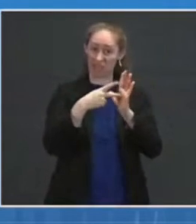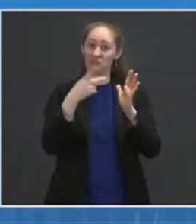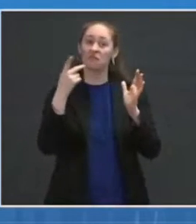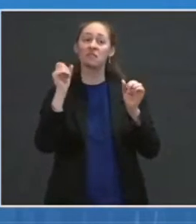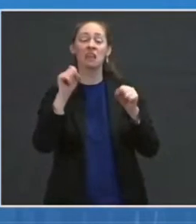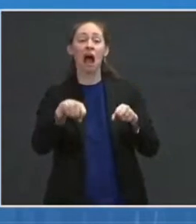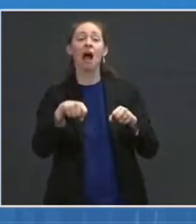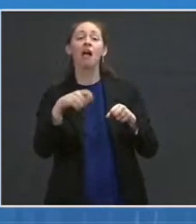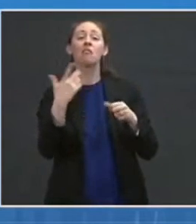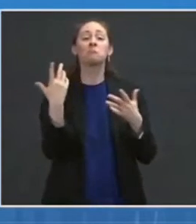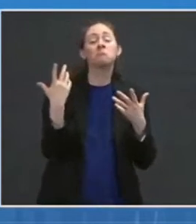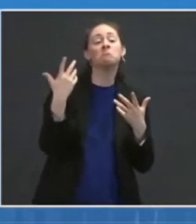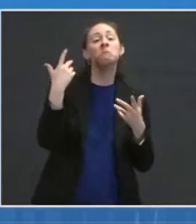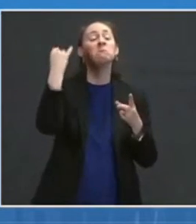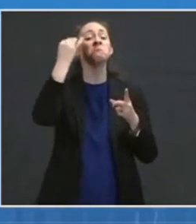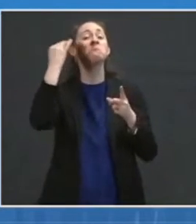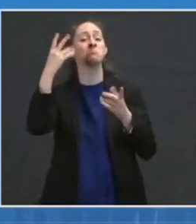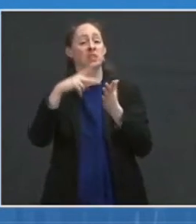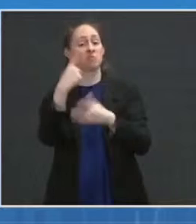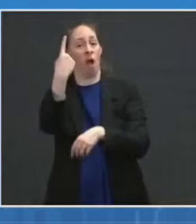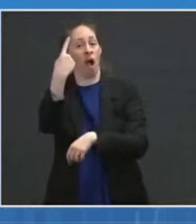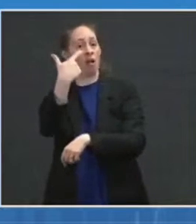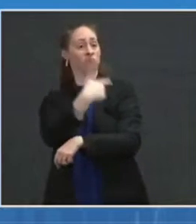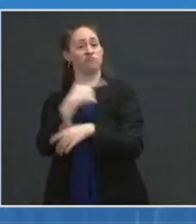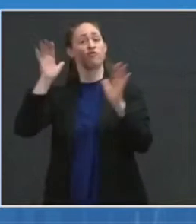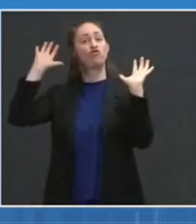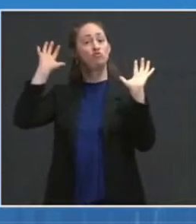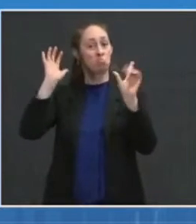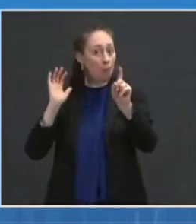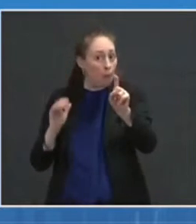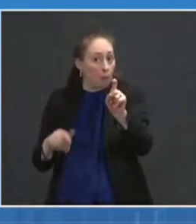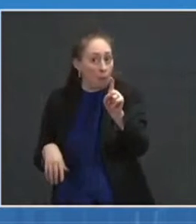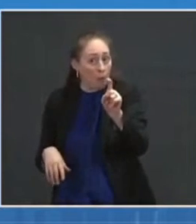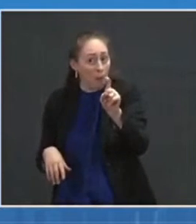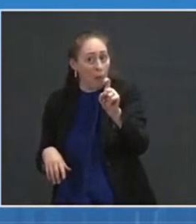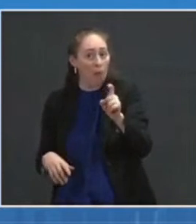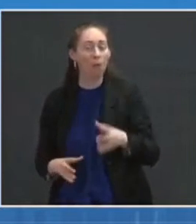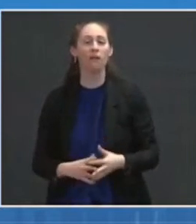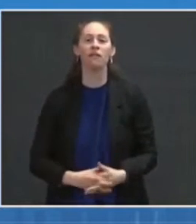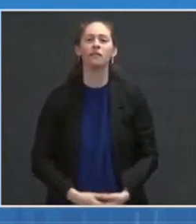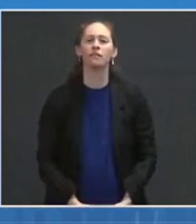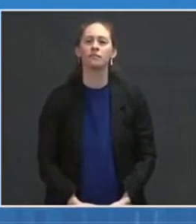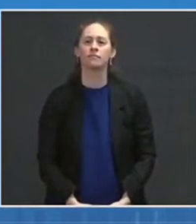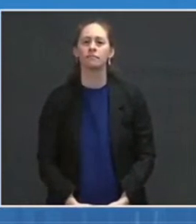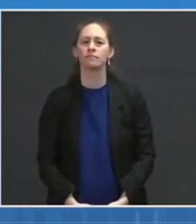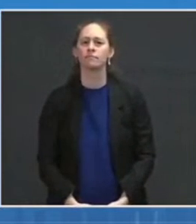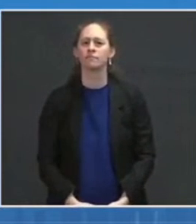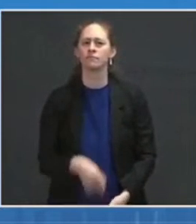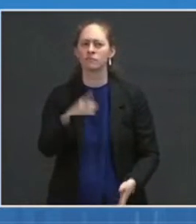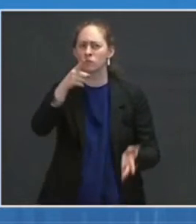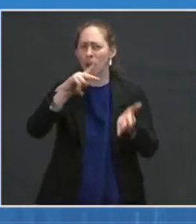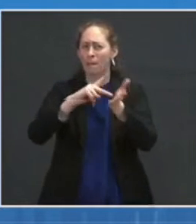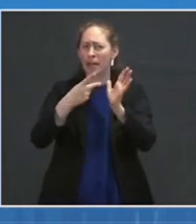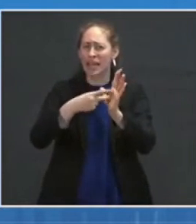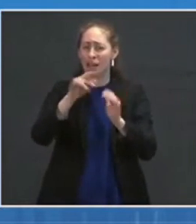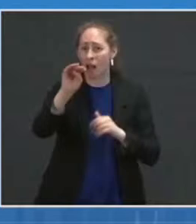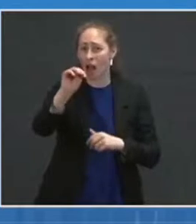SINGLE DOSE OF THE MRNA VACCINES, MAY END UP BEING